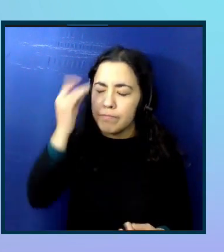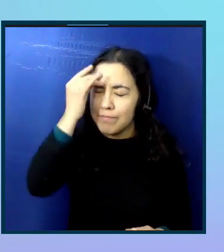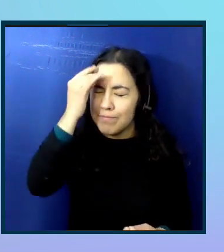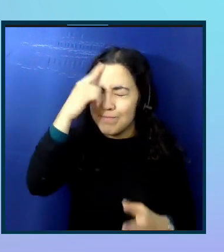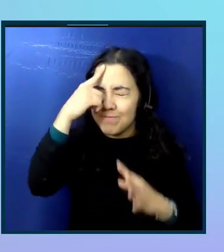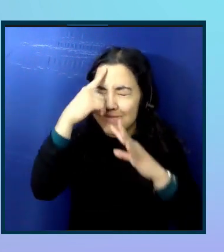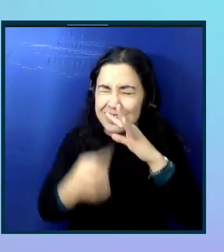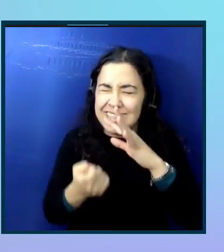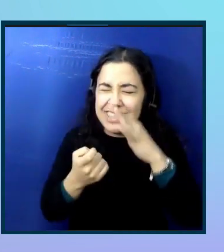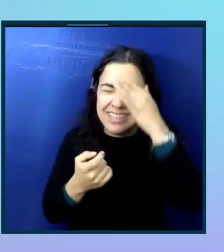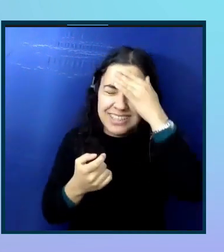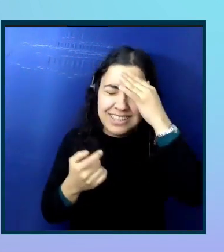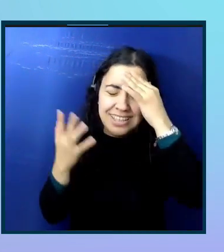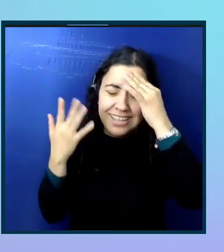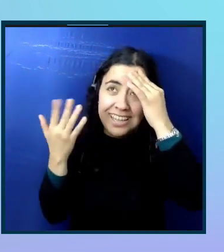is I forgot. Now, it's not one in my head anymore.